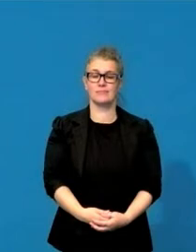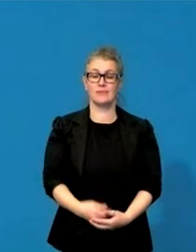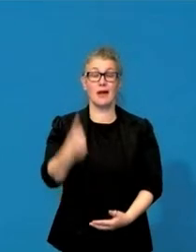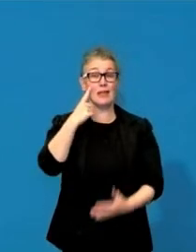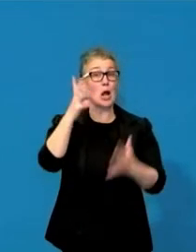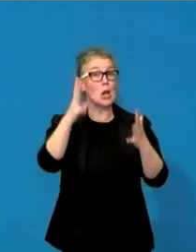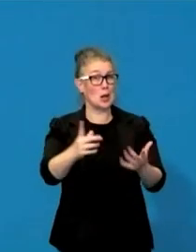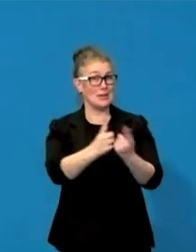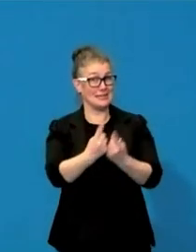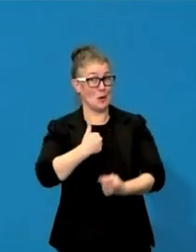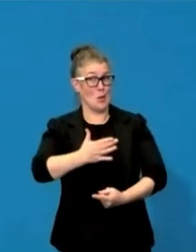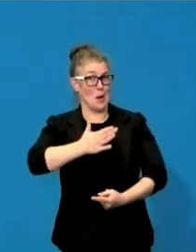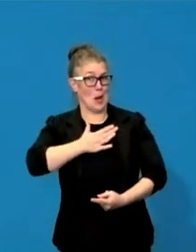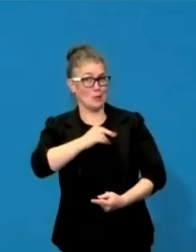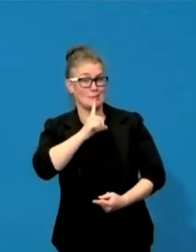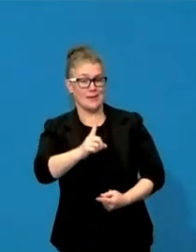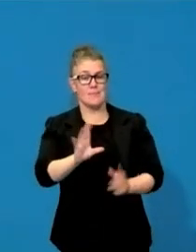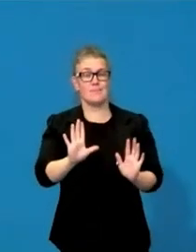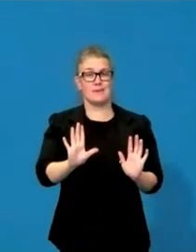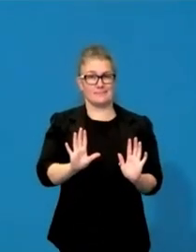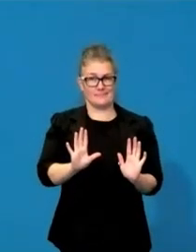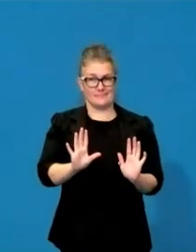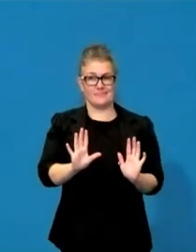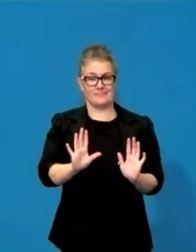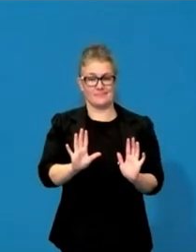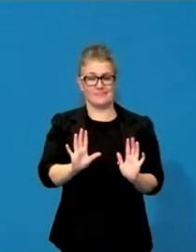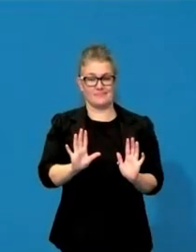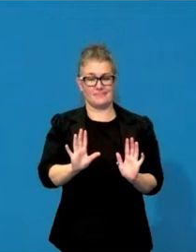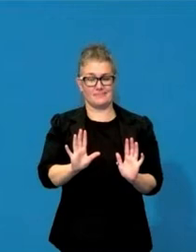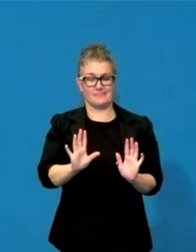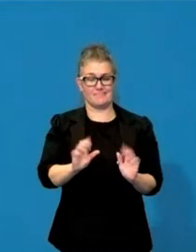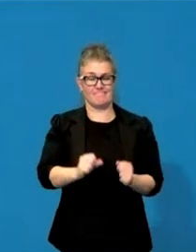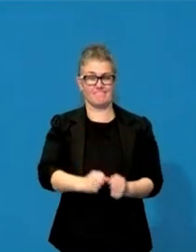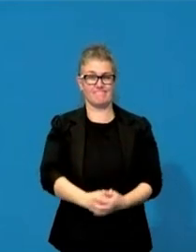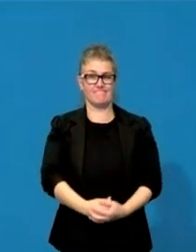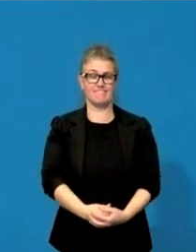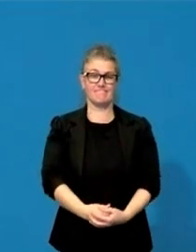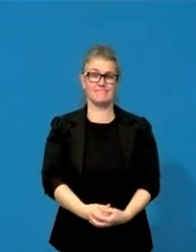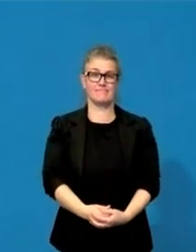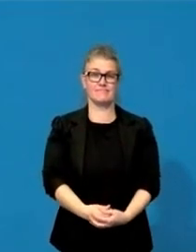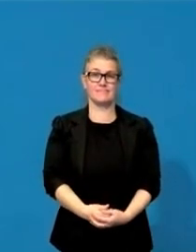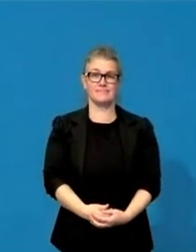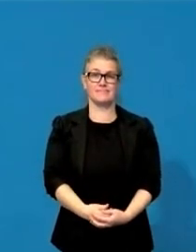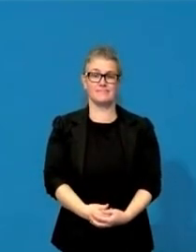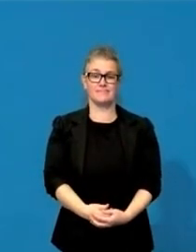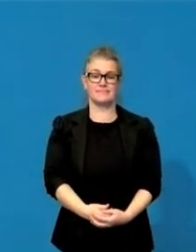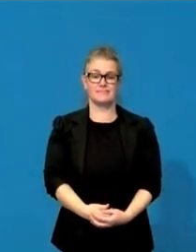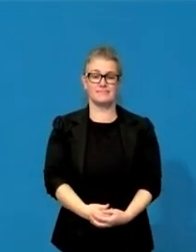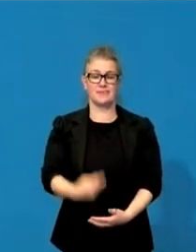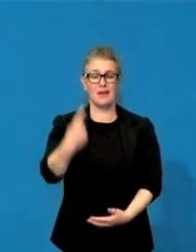I think there's a lot of things I would like to say but - I reckon that